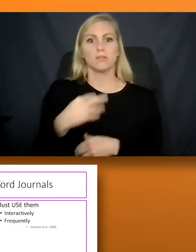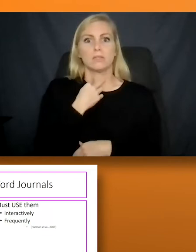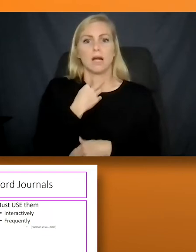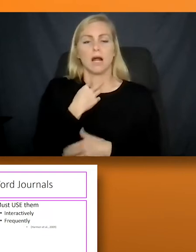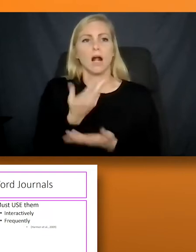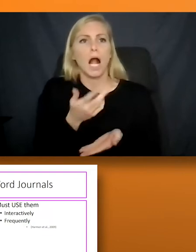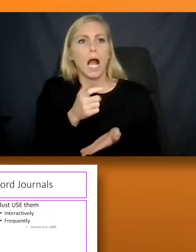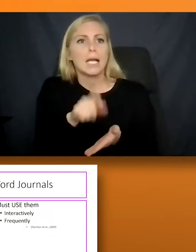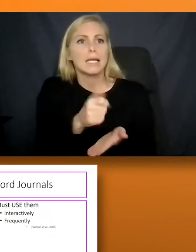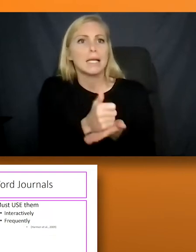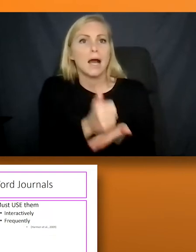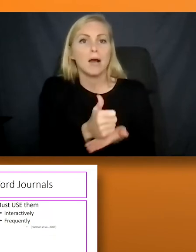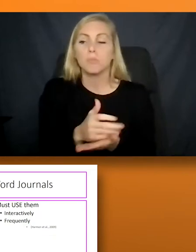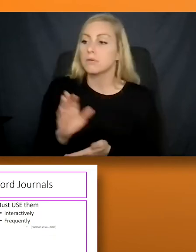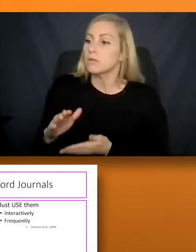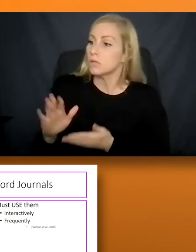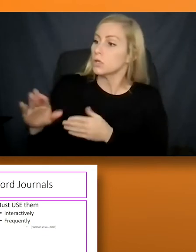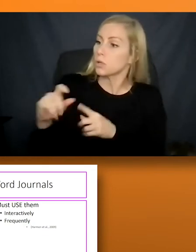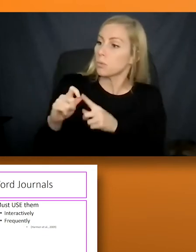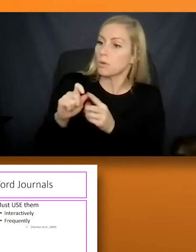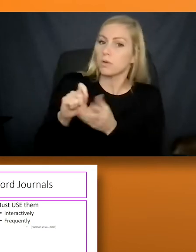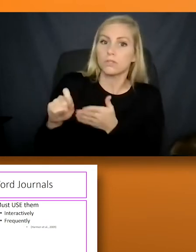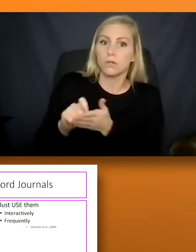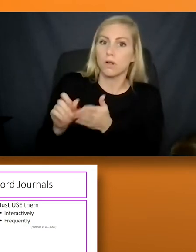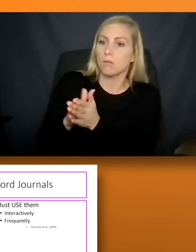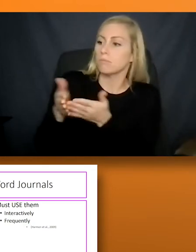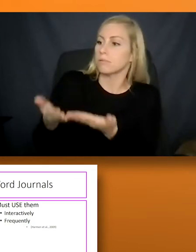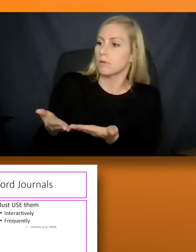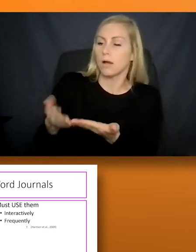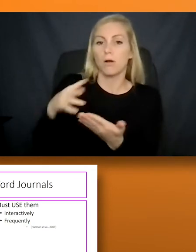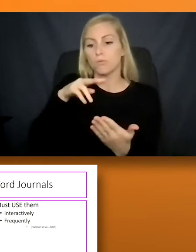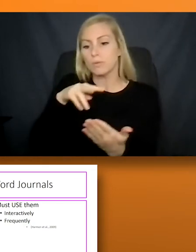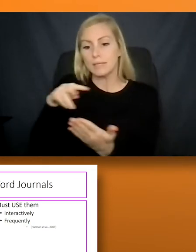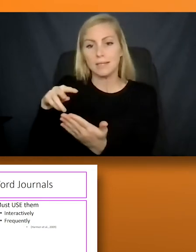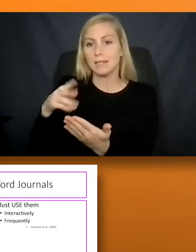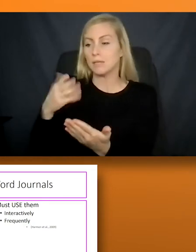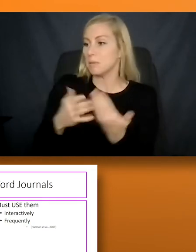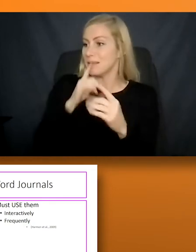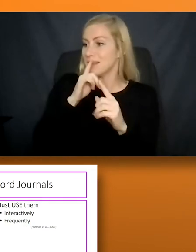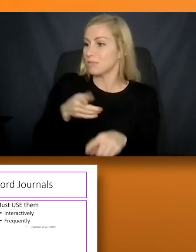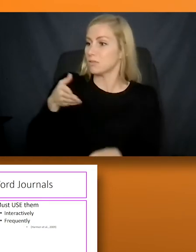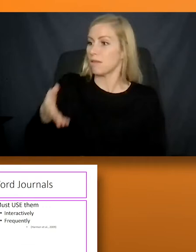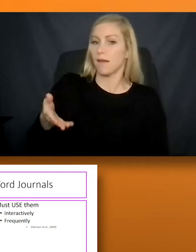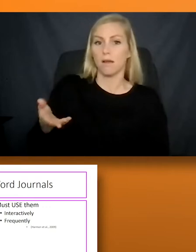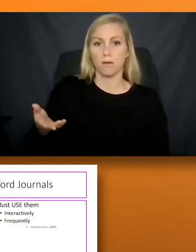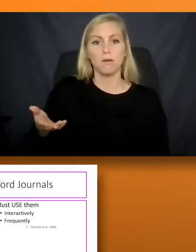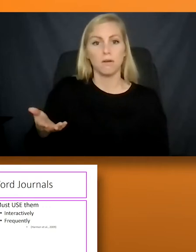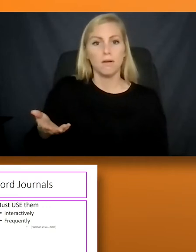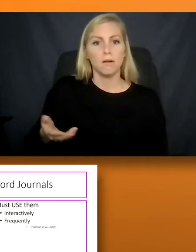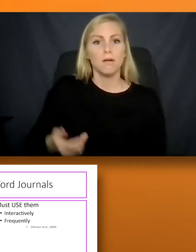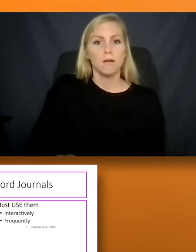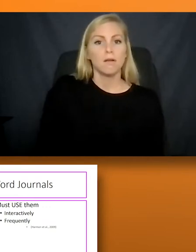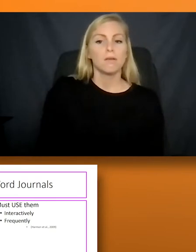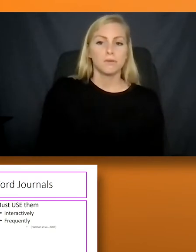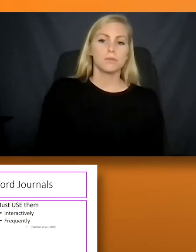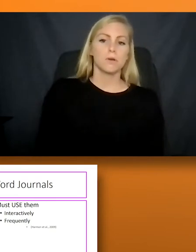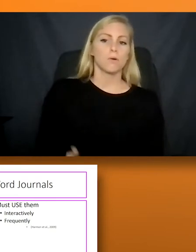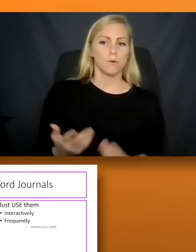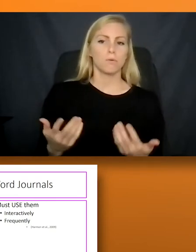You're going to have to use it a lot. You're going to show them how to use it. There's a good chance that you could start using a word journal and the kids just don't even know what to do with it.